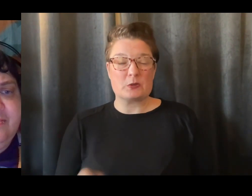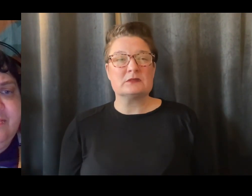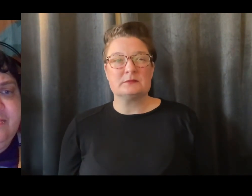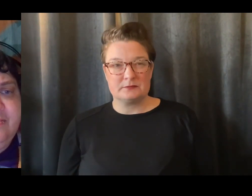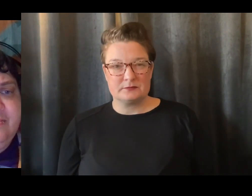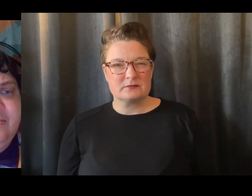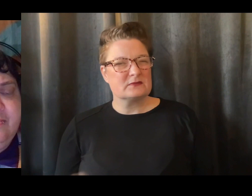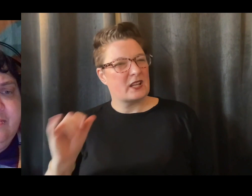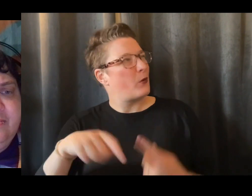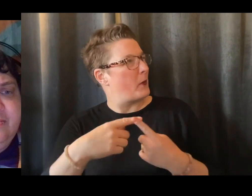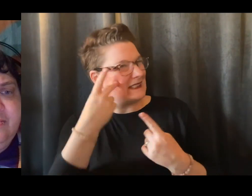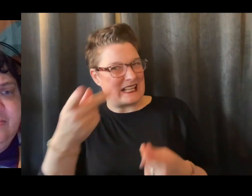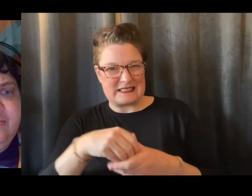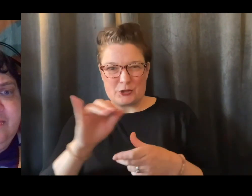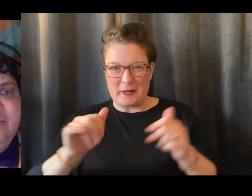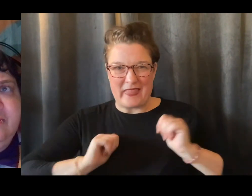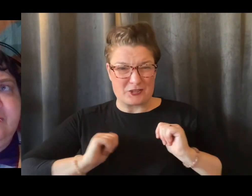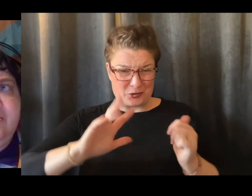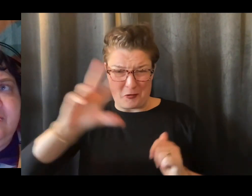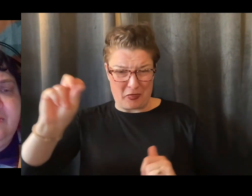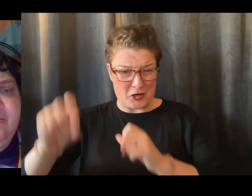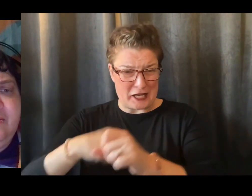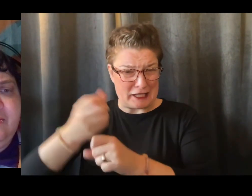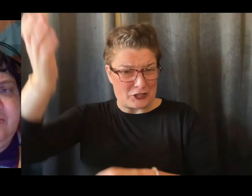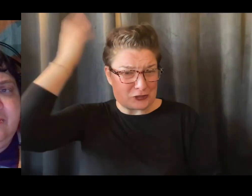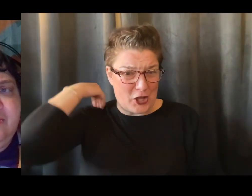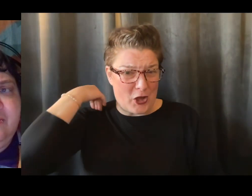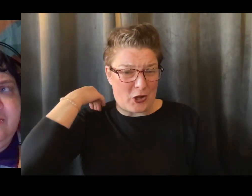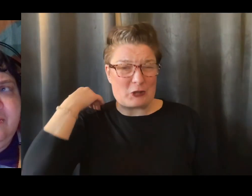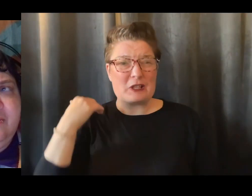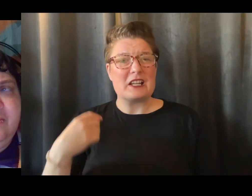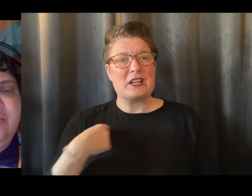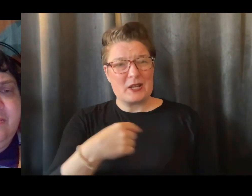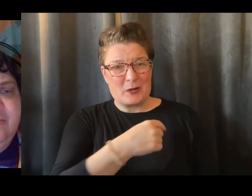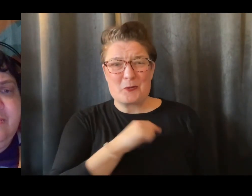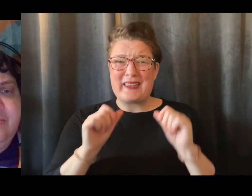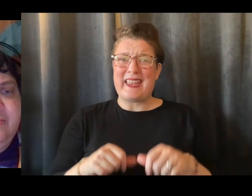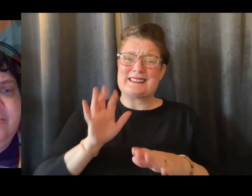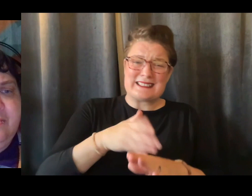That we get to sing and dance and have bodies, however our